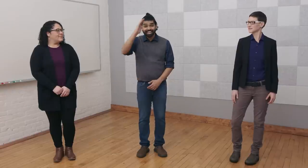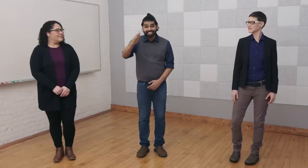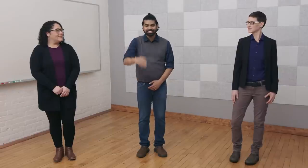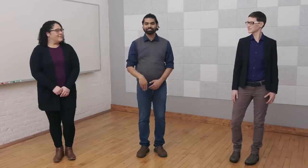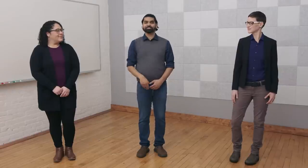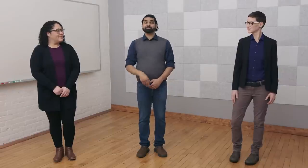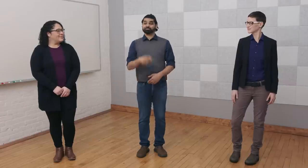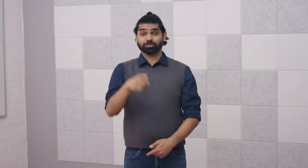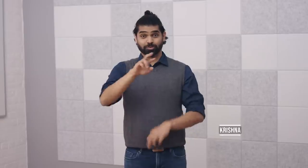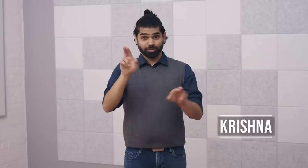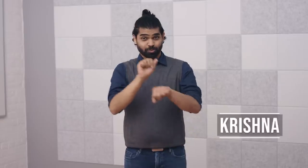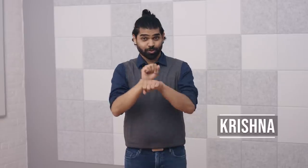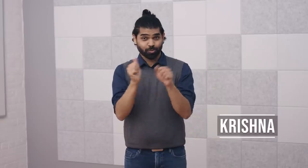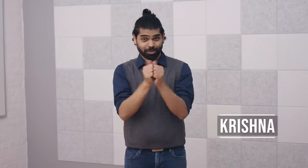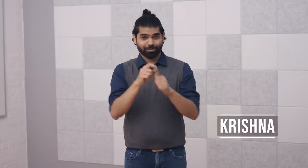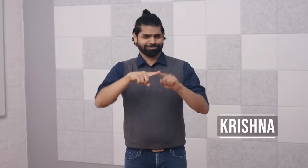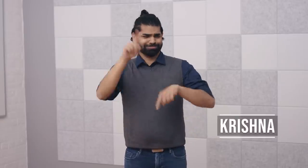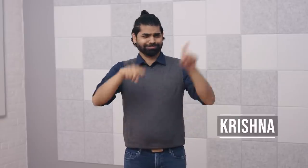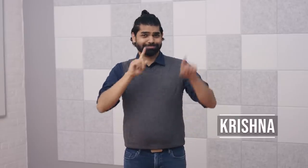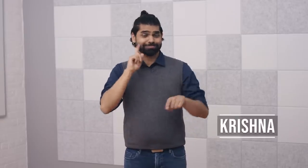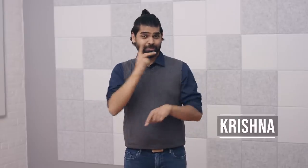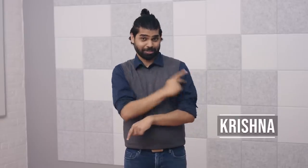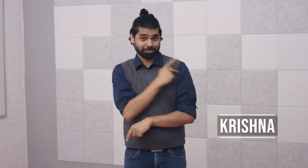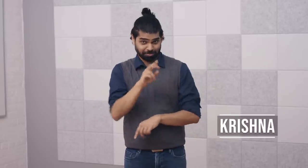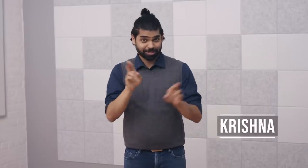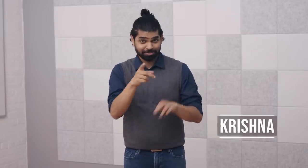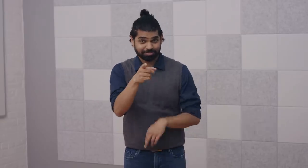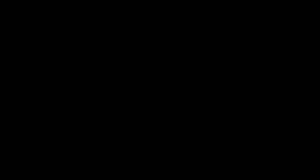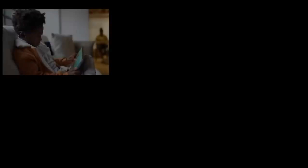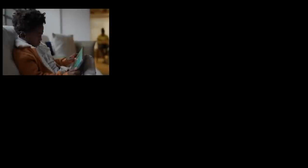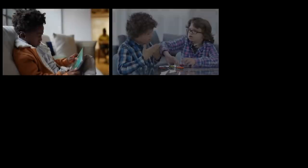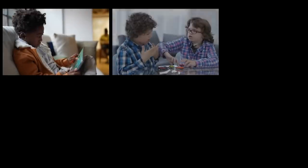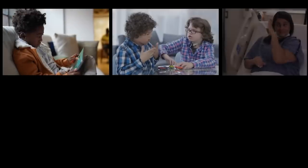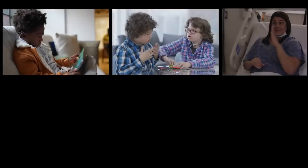Hello! Are you prepared to work with a variety of Deaf patients?